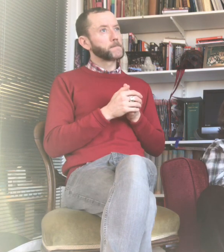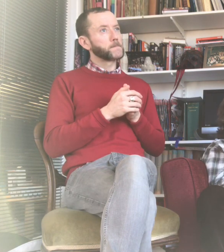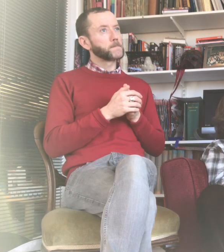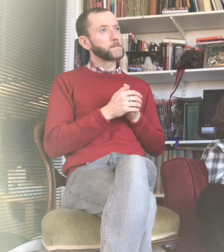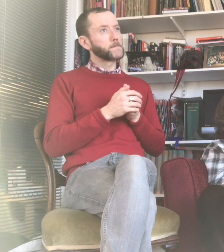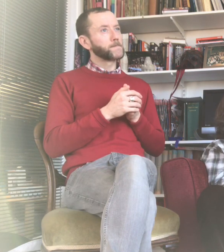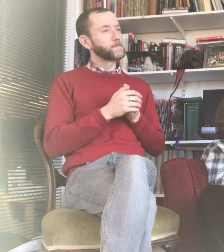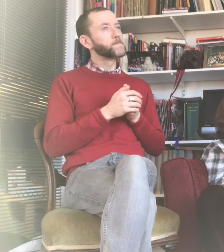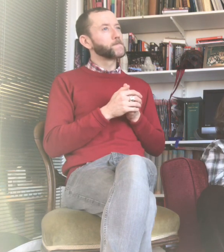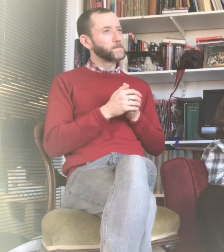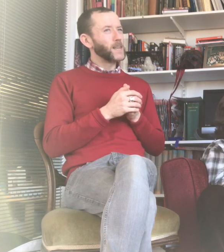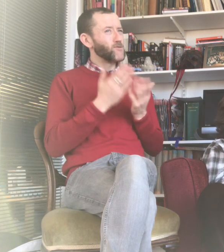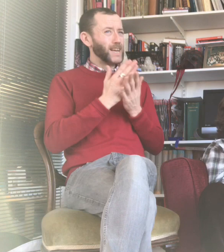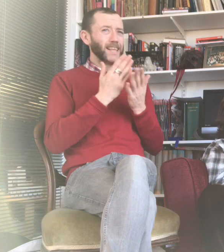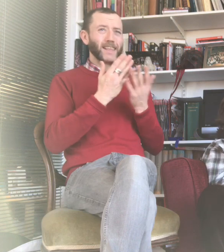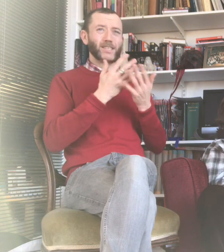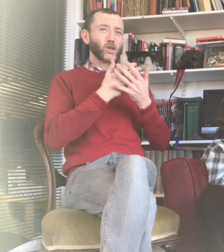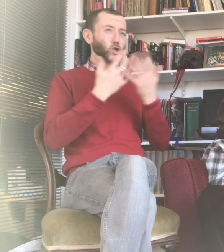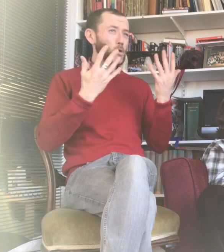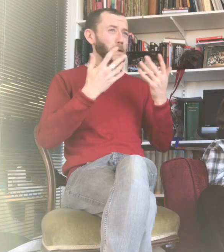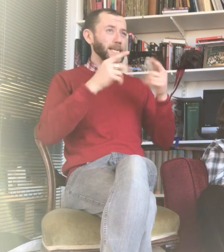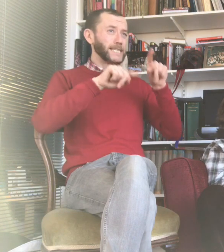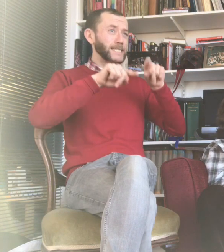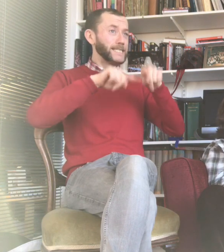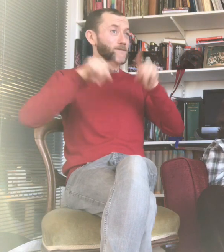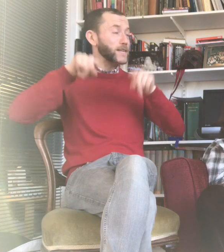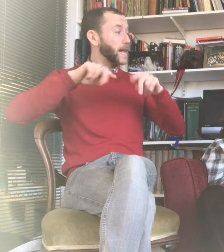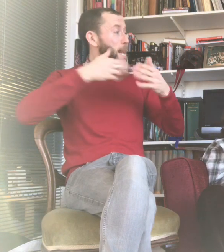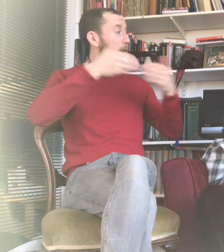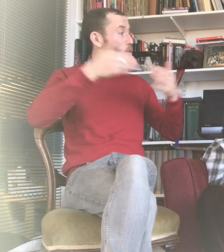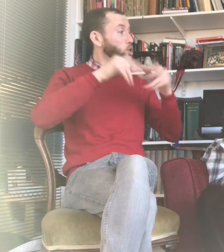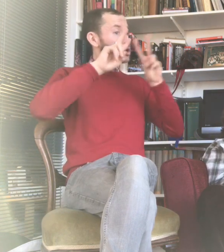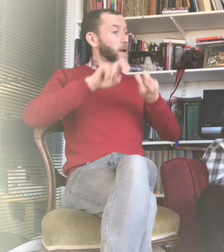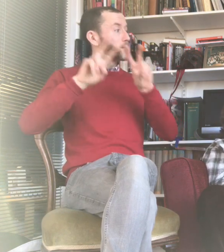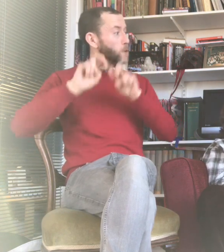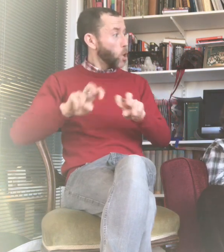language to explore. I think we are in a very, in a way, it's still quite early